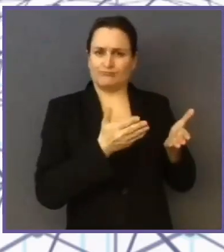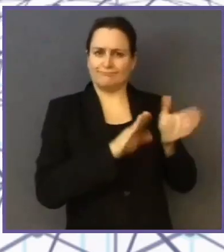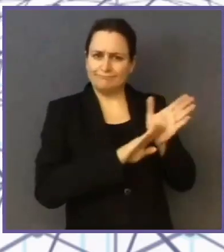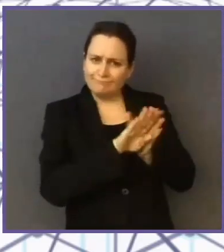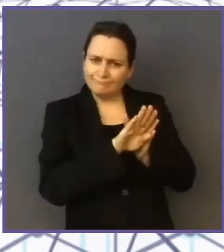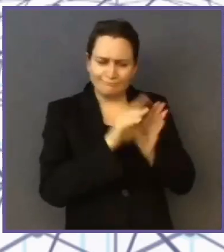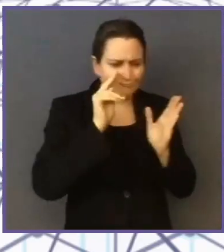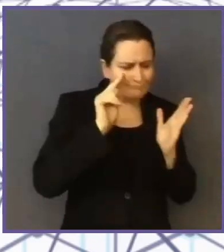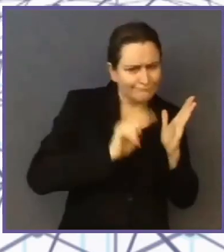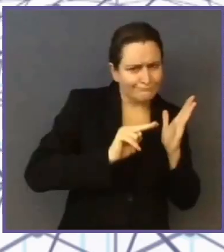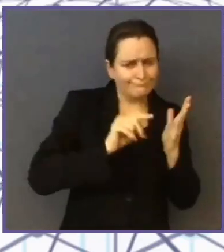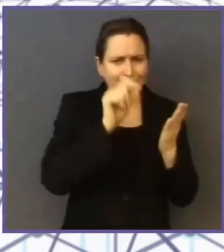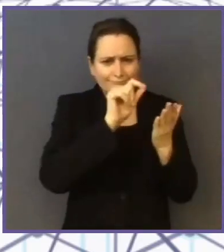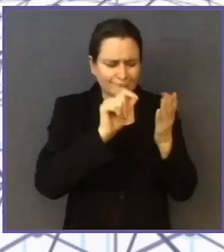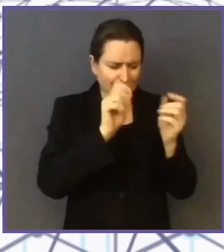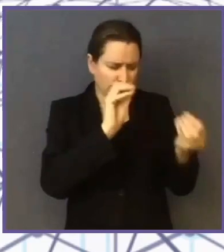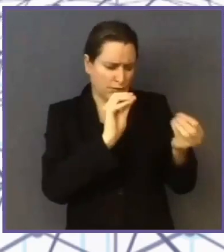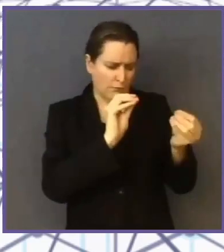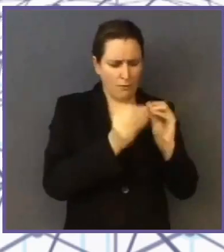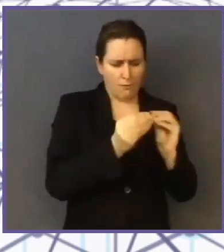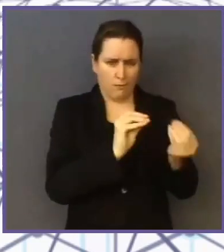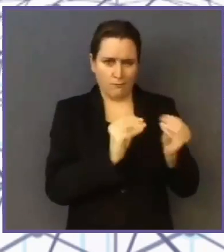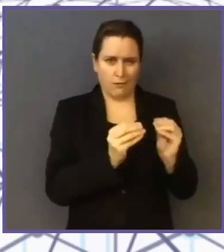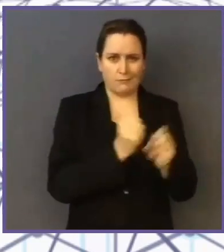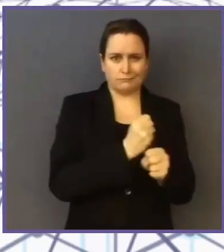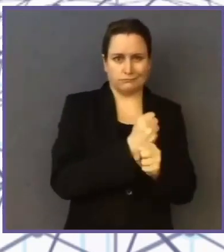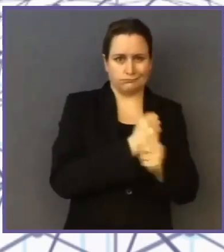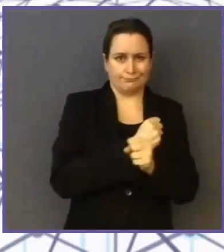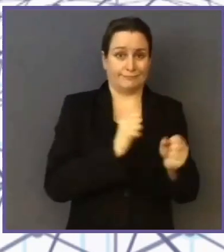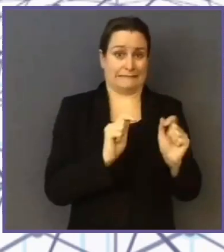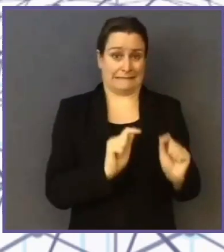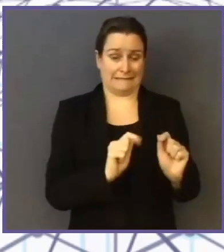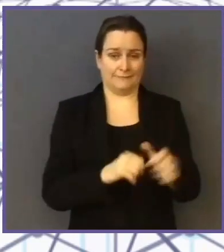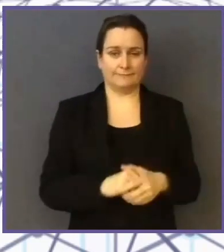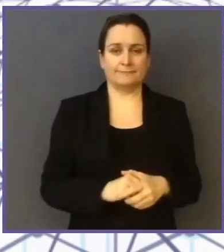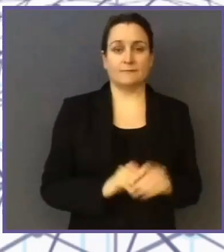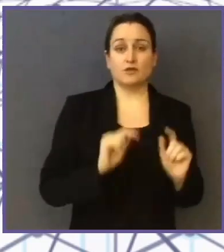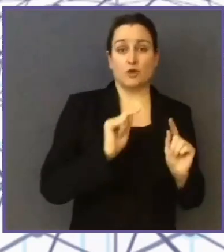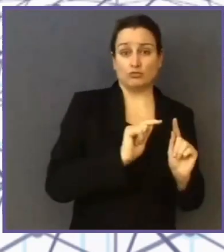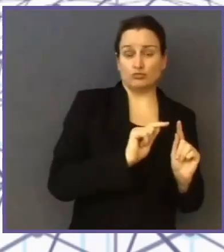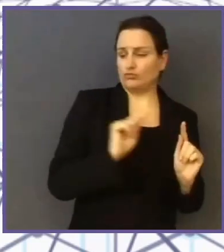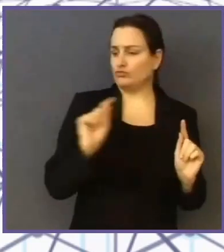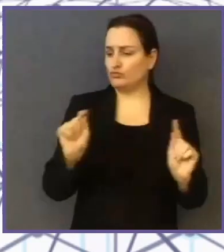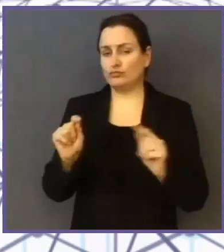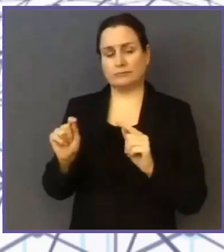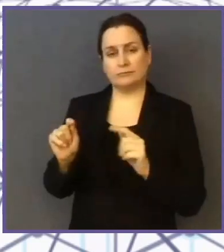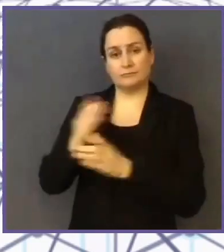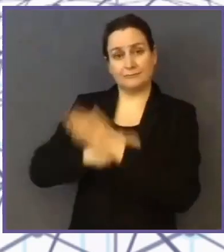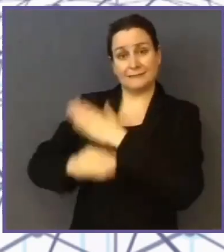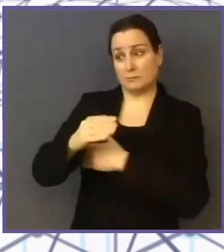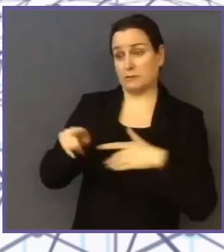we know highly individualised and customised needs are a particular area that global market kits, they don't address well at all.